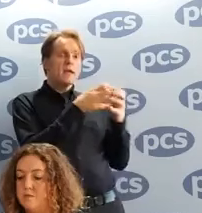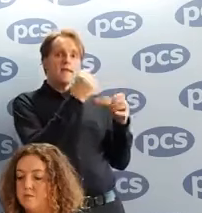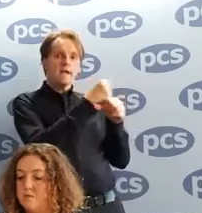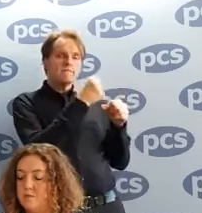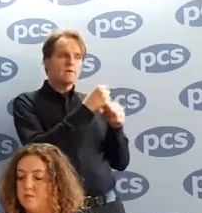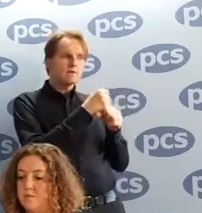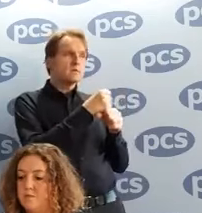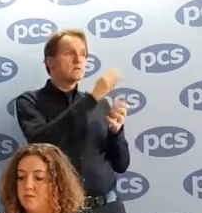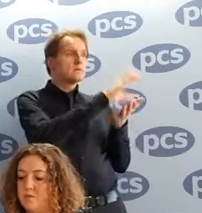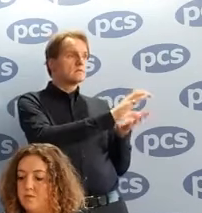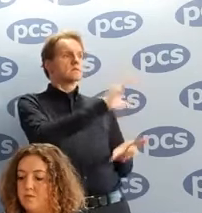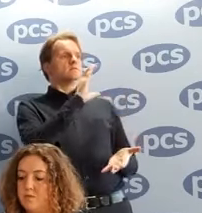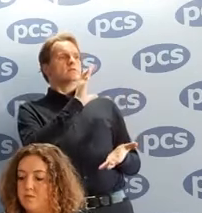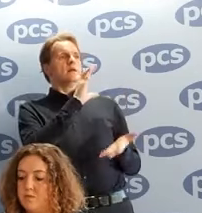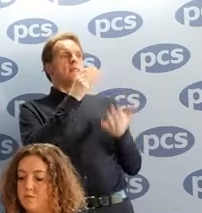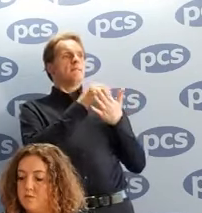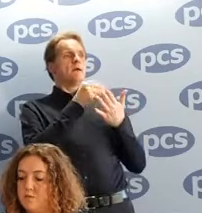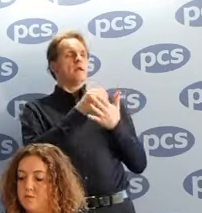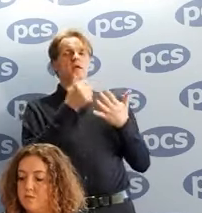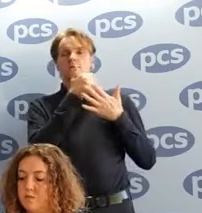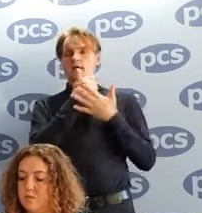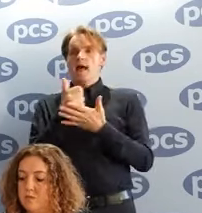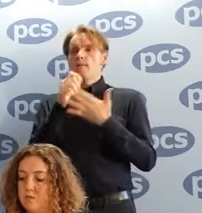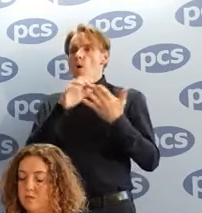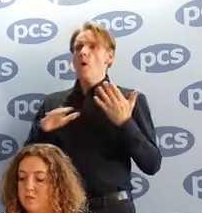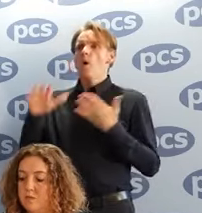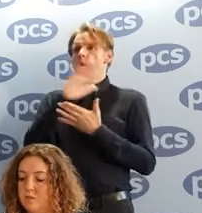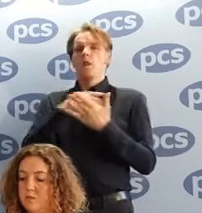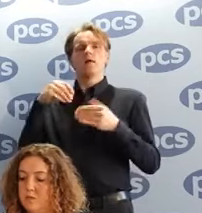board, way across the whole of our membership but because the government